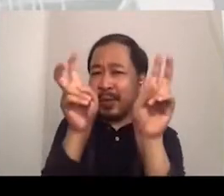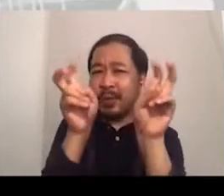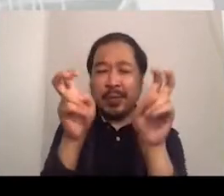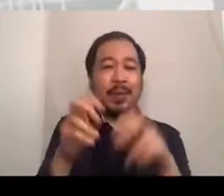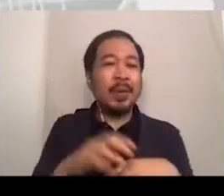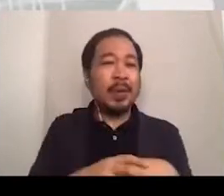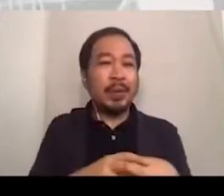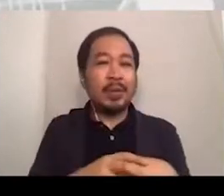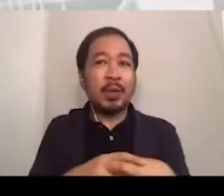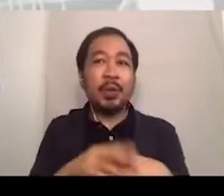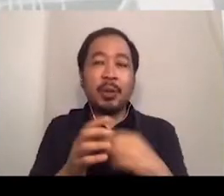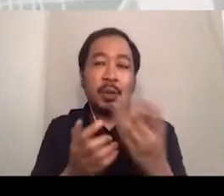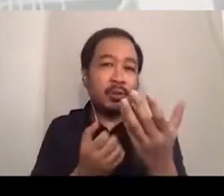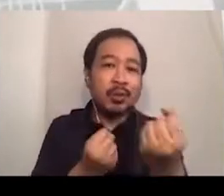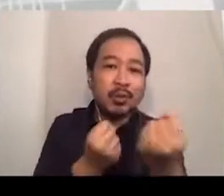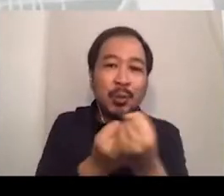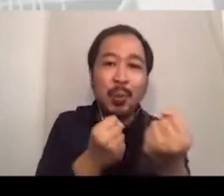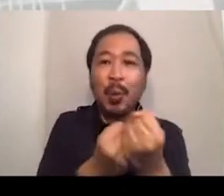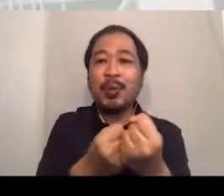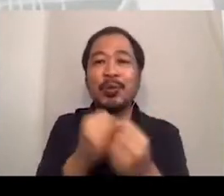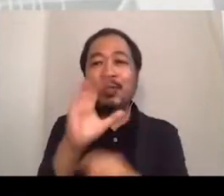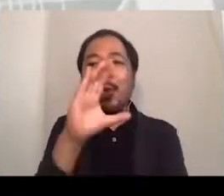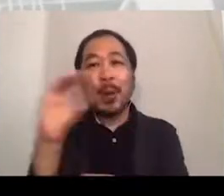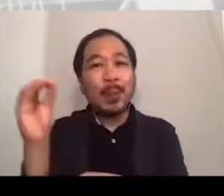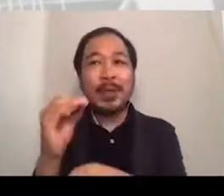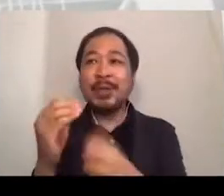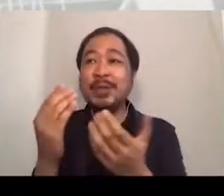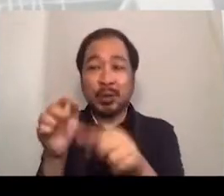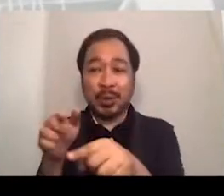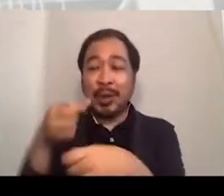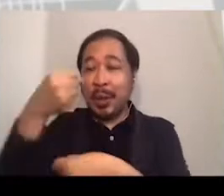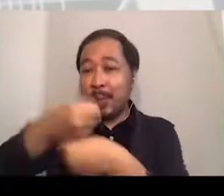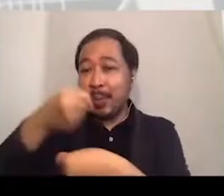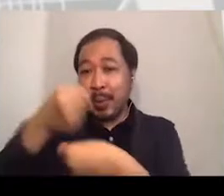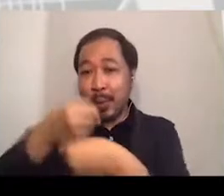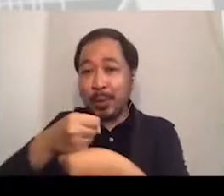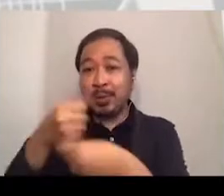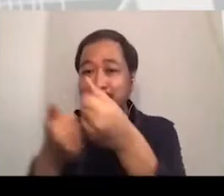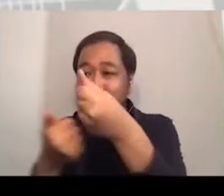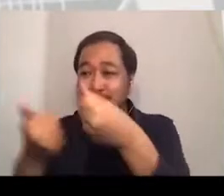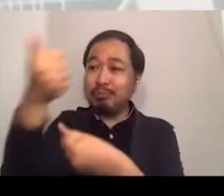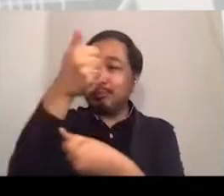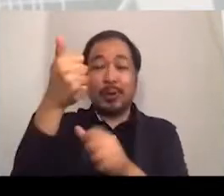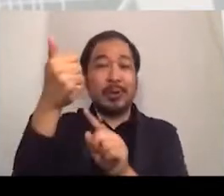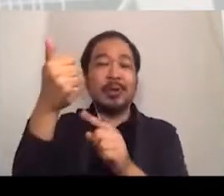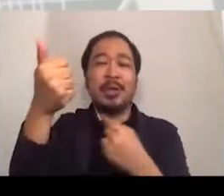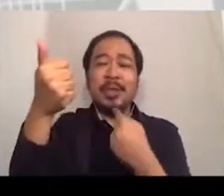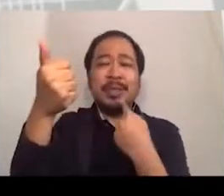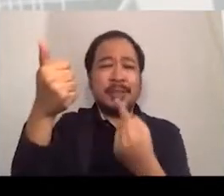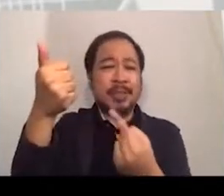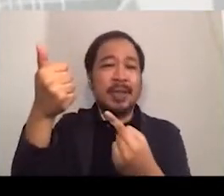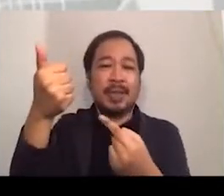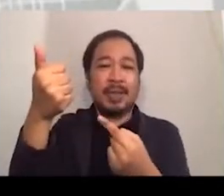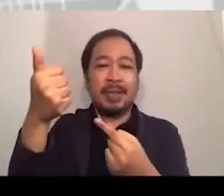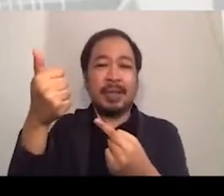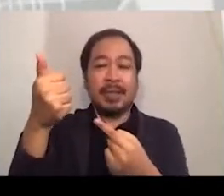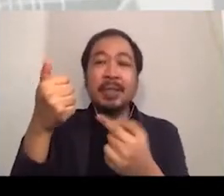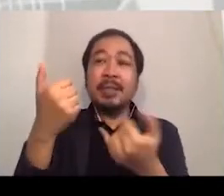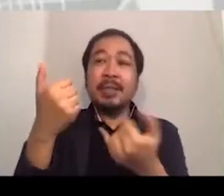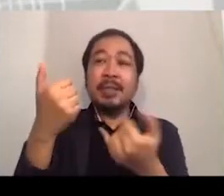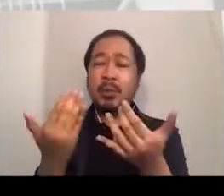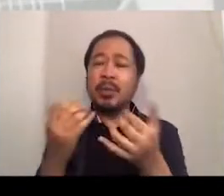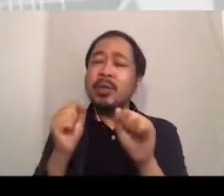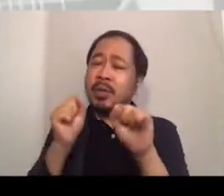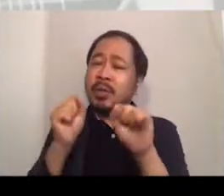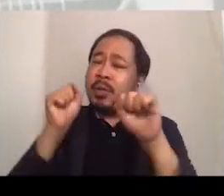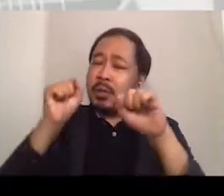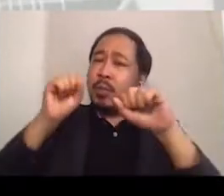You said easy to access, quick to disperse, and I think with that you capture exactly what is needed.